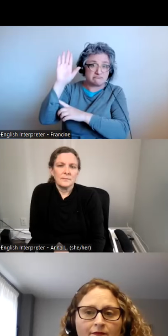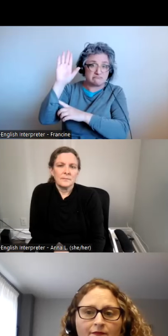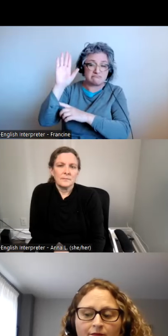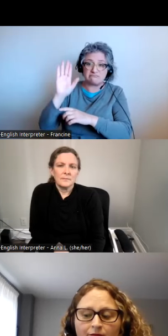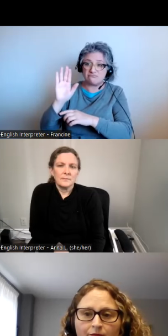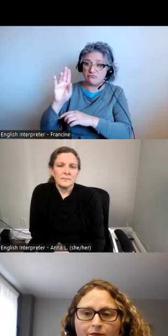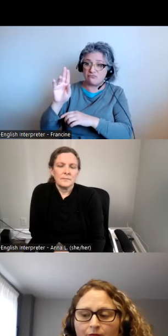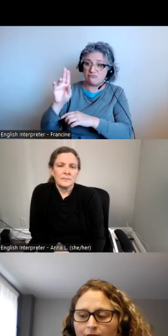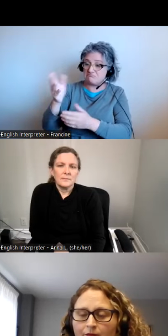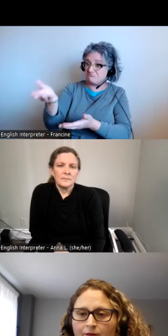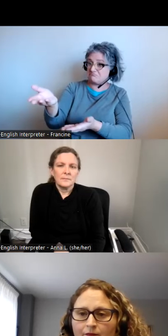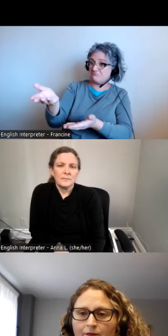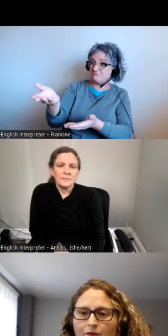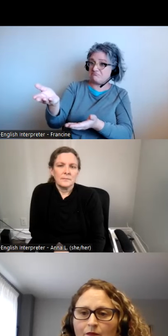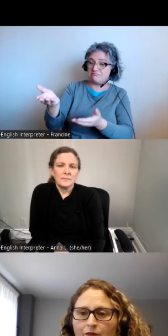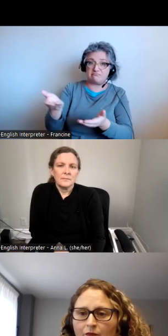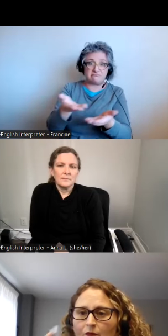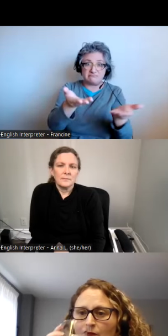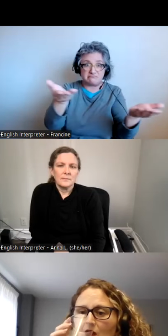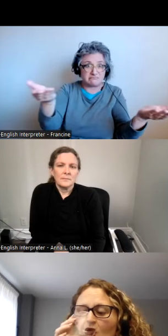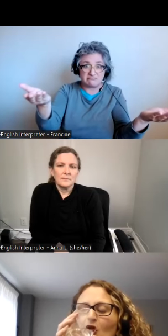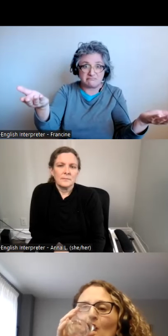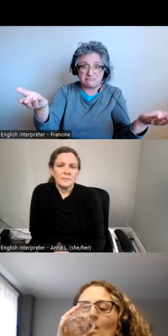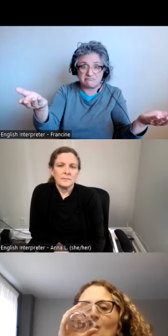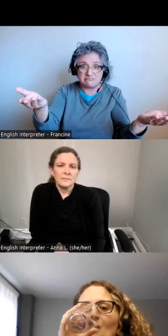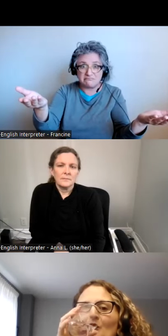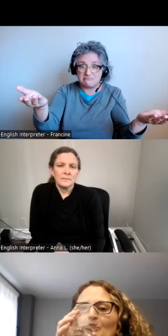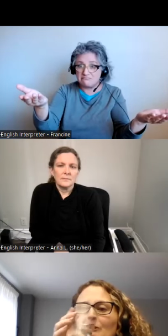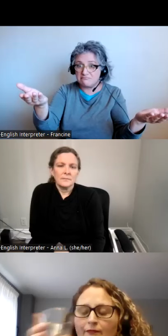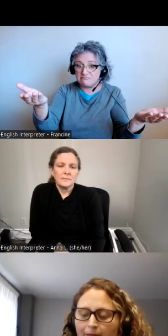like